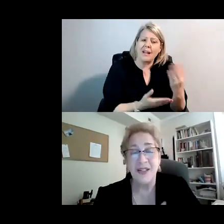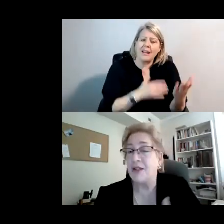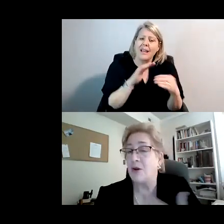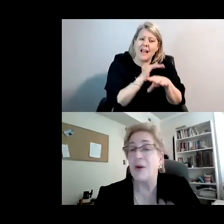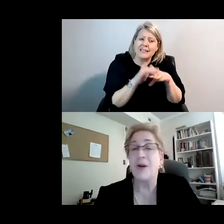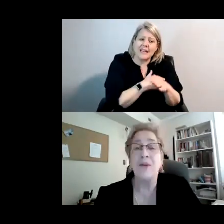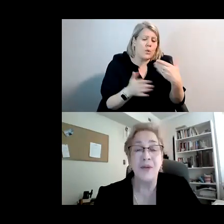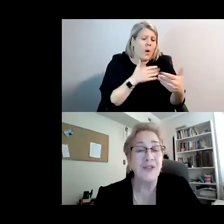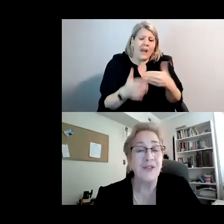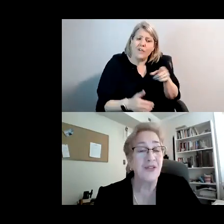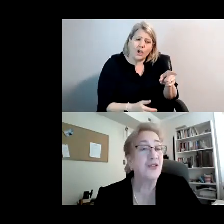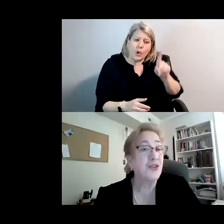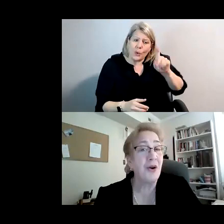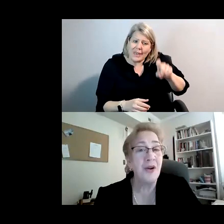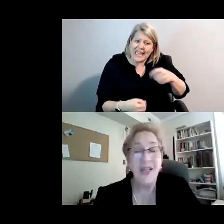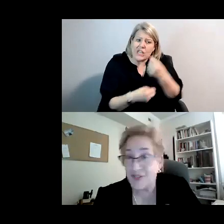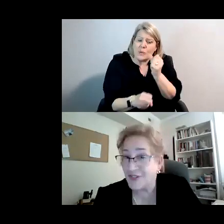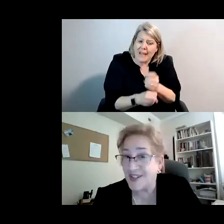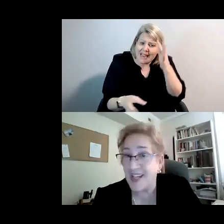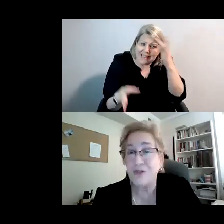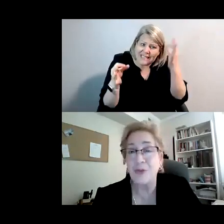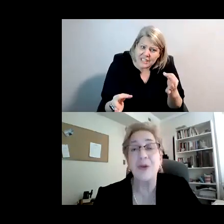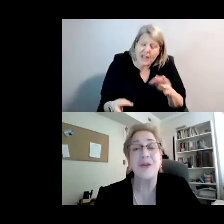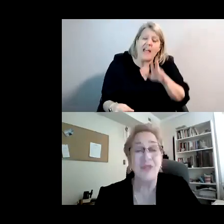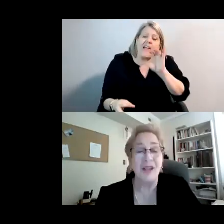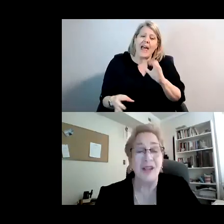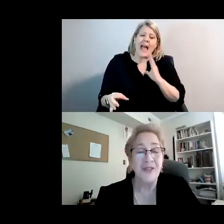depending on wherever those decisions are, it's just a natural part of life.